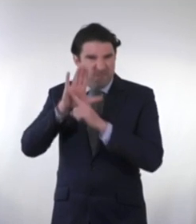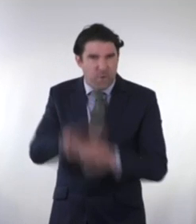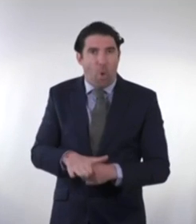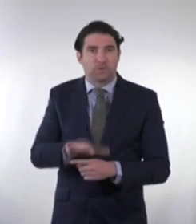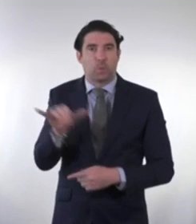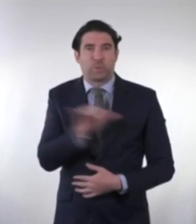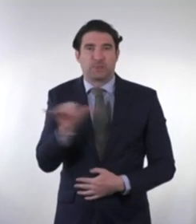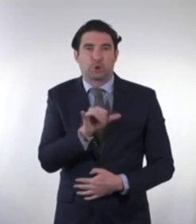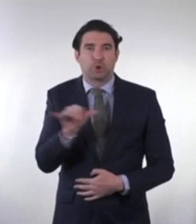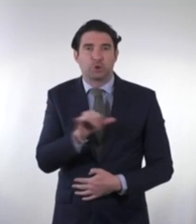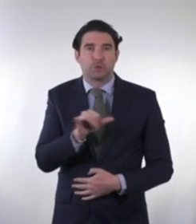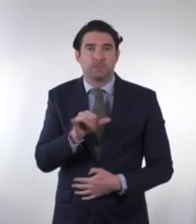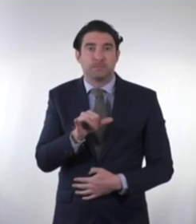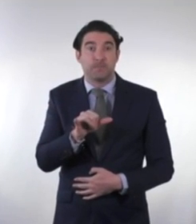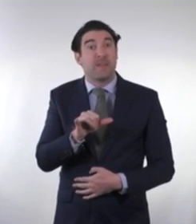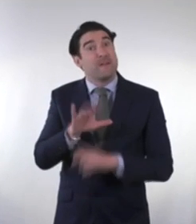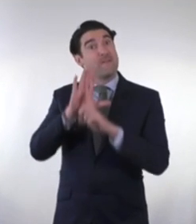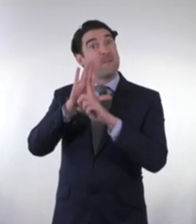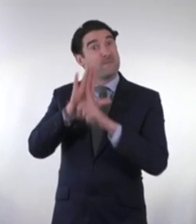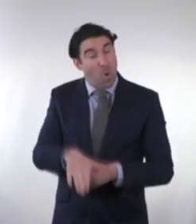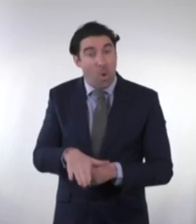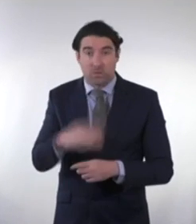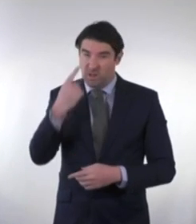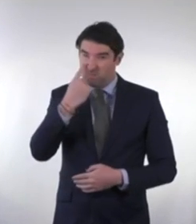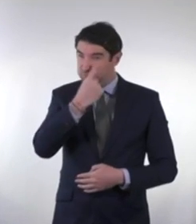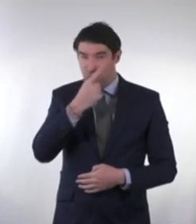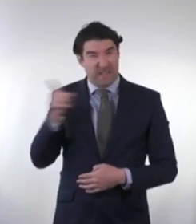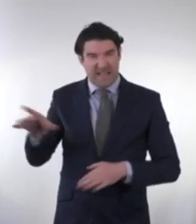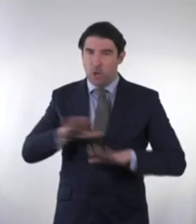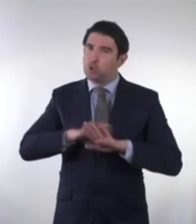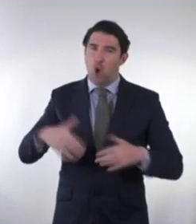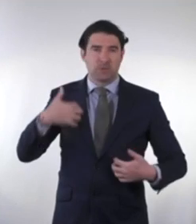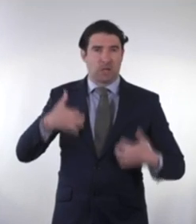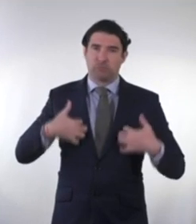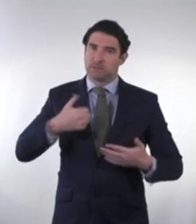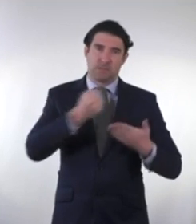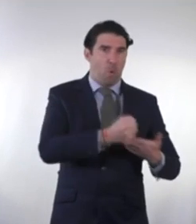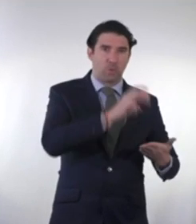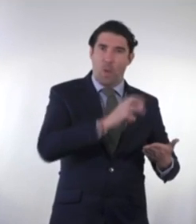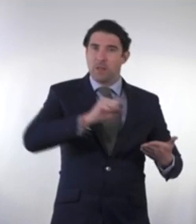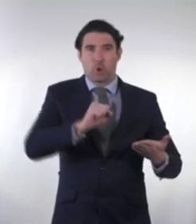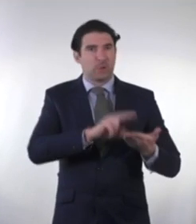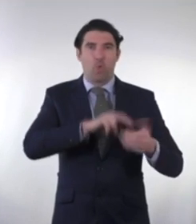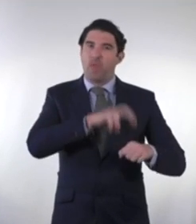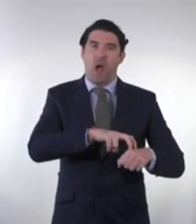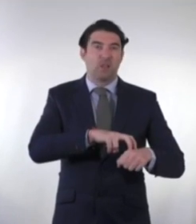Vere, the roads Minister, this week to discuss the options for additional schemes from 2025 onwards.